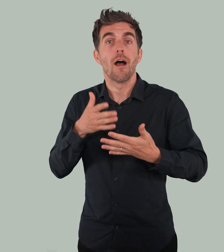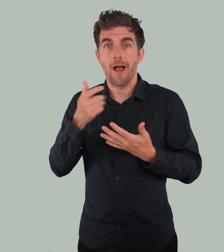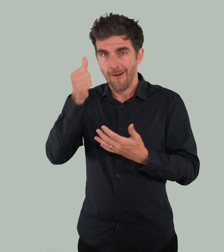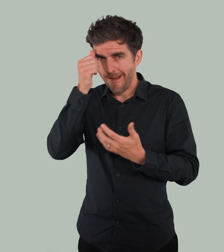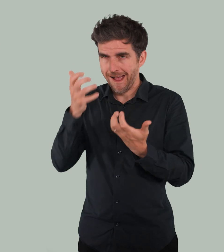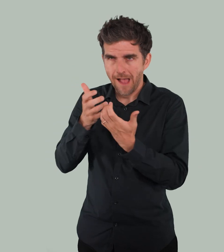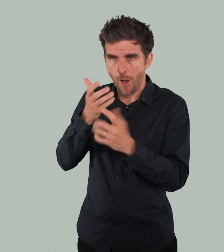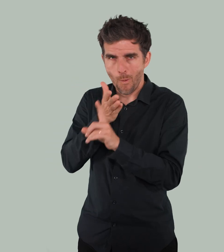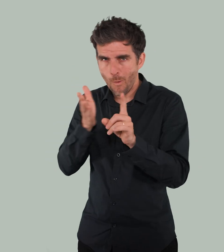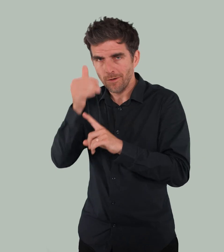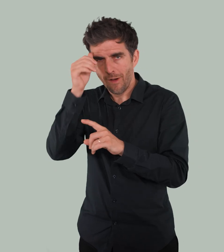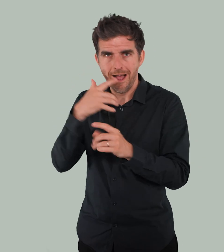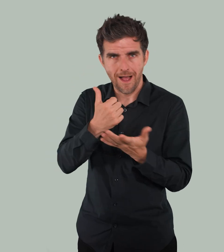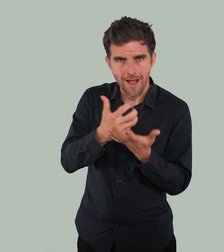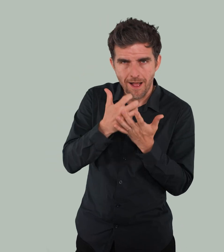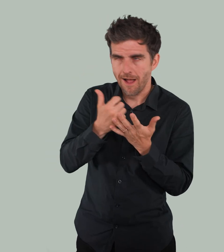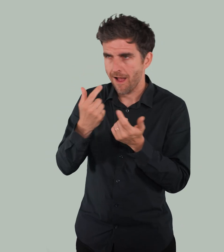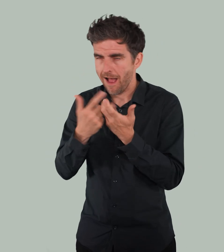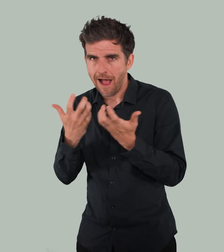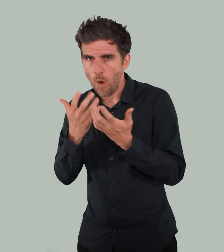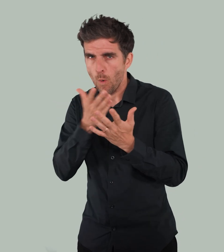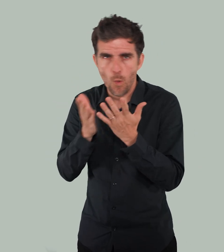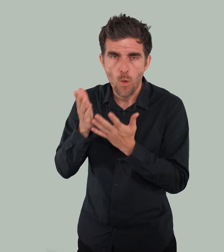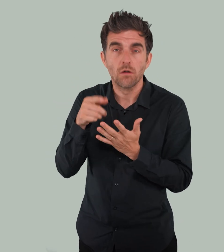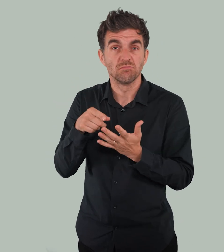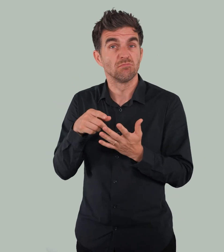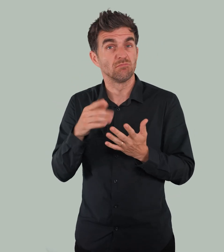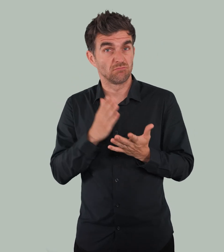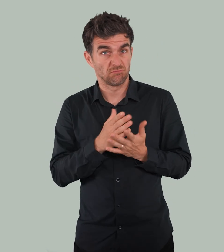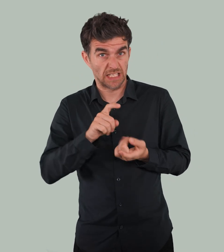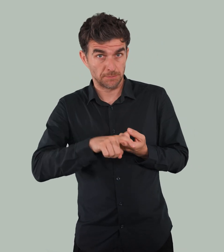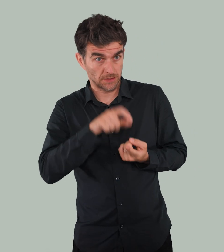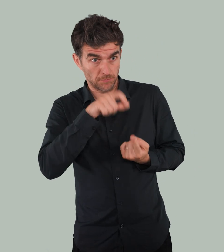Successfully navigating the system is often described as dependent on an individual’s